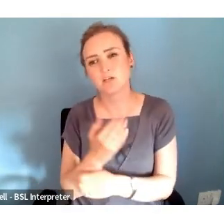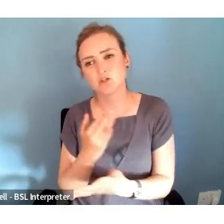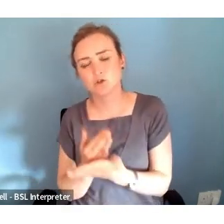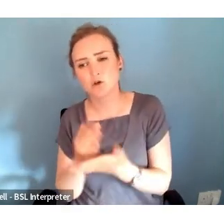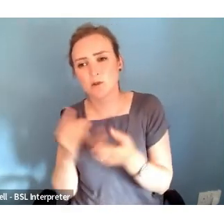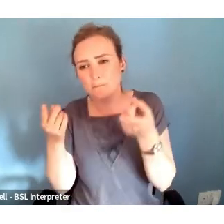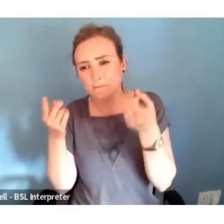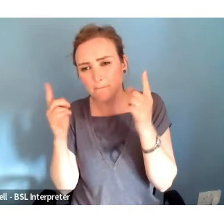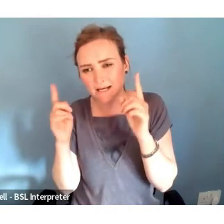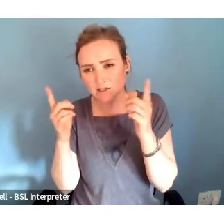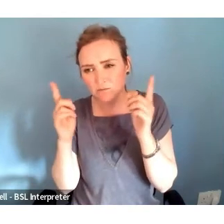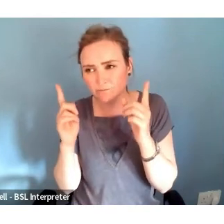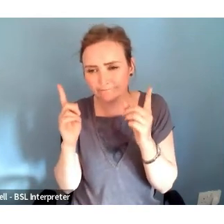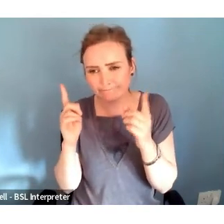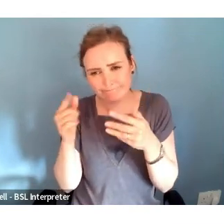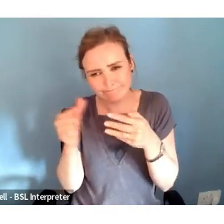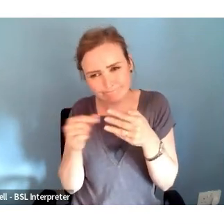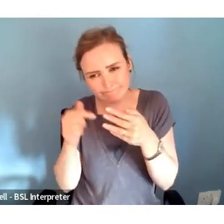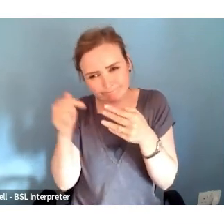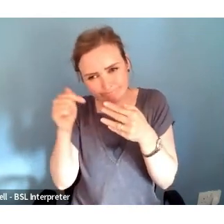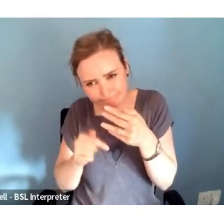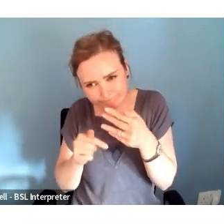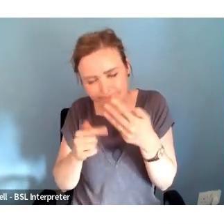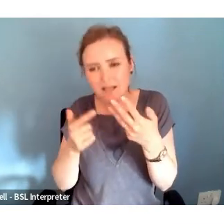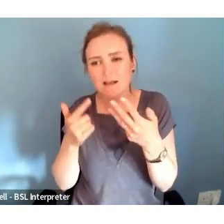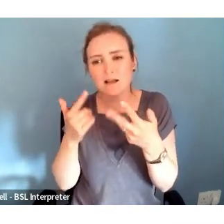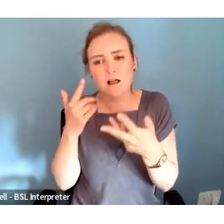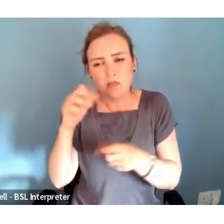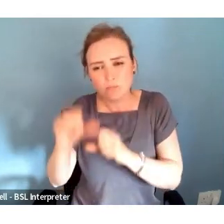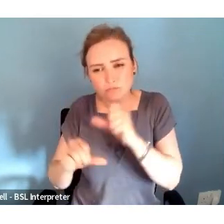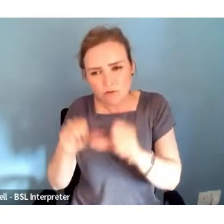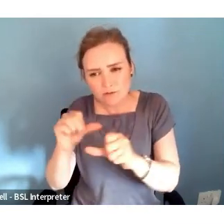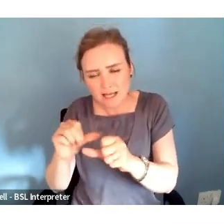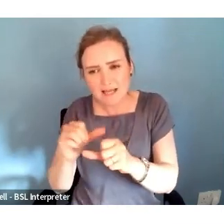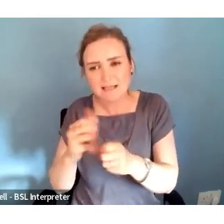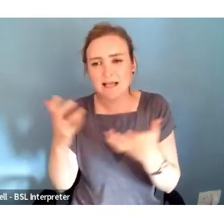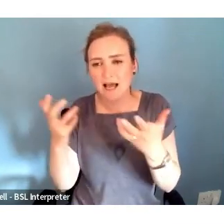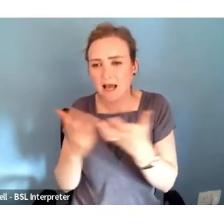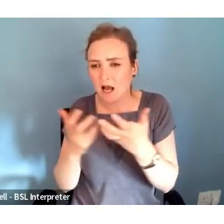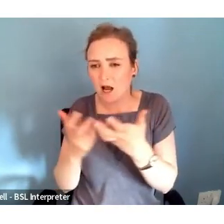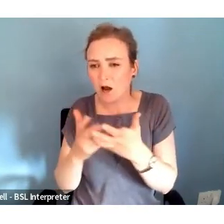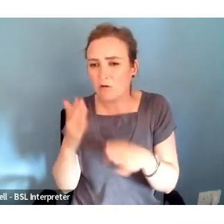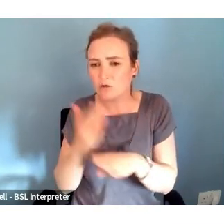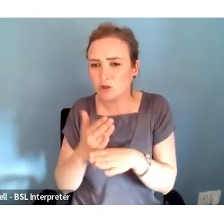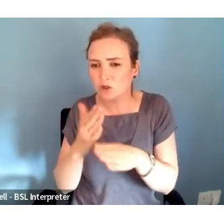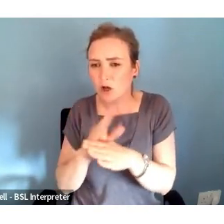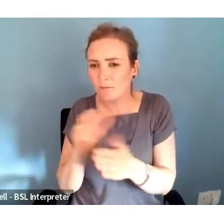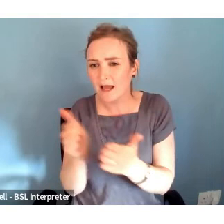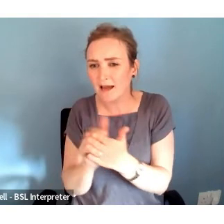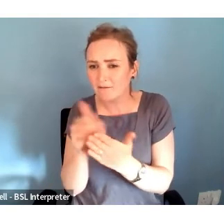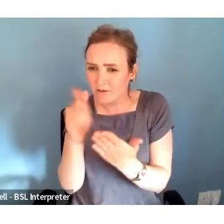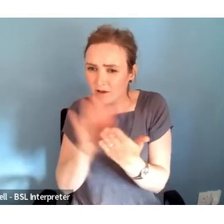about that process, thought about the wording of the jobs, et cetera, then really to ensure that the onboarding